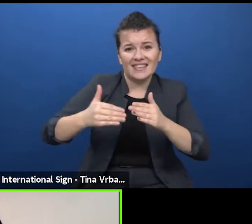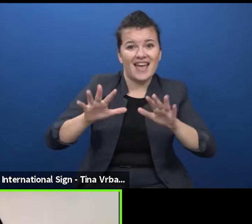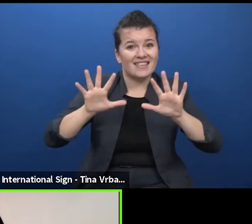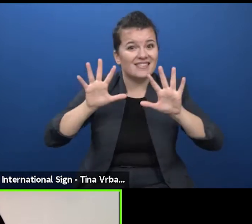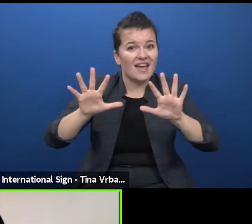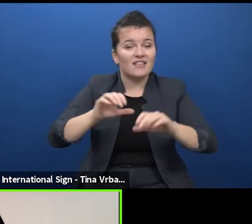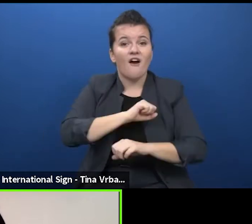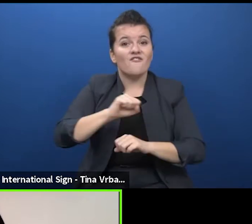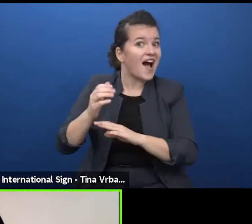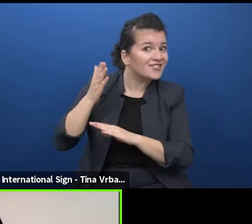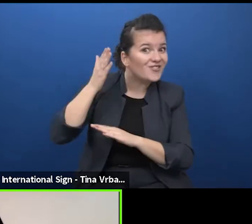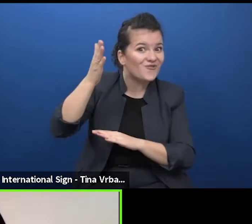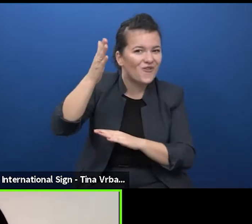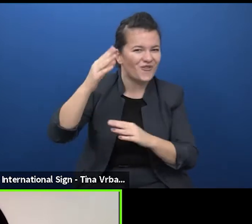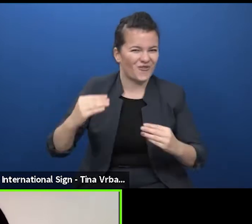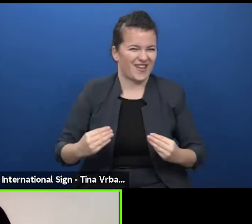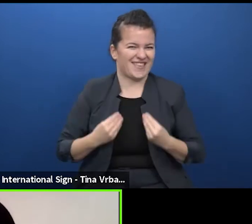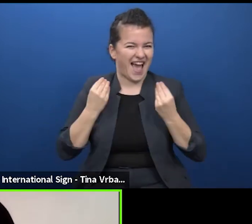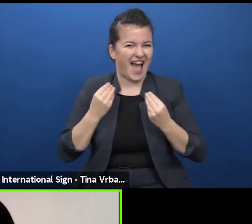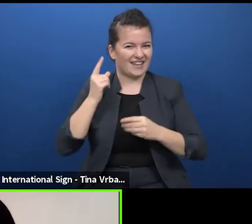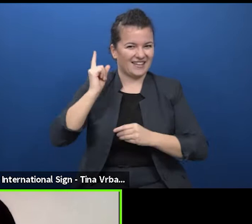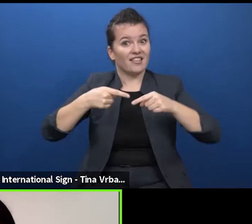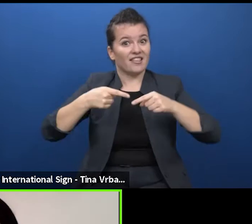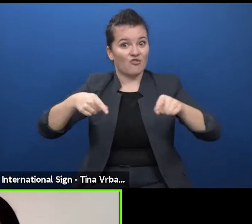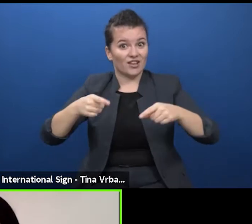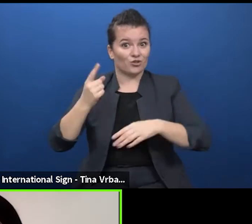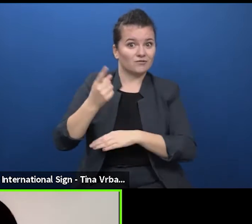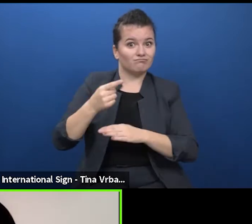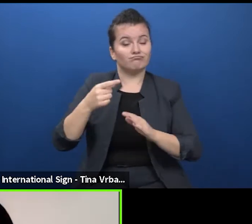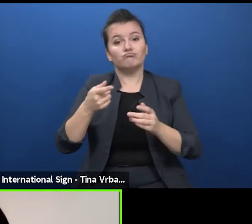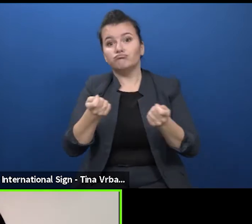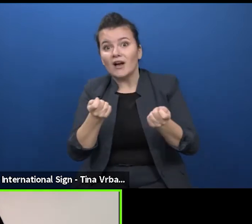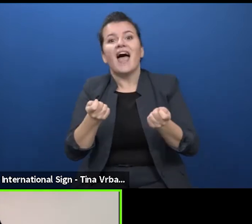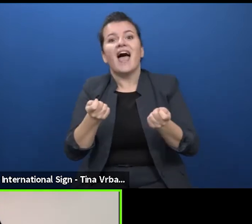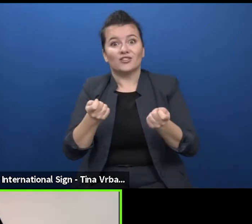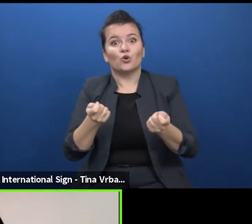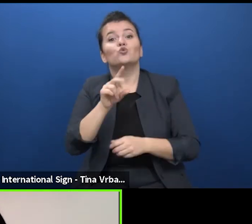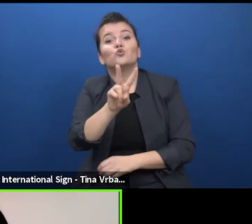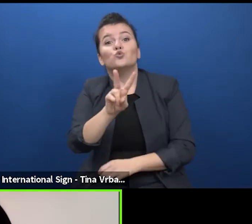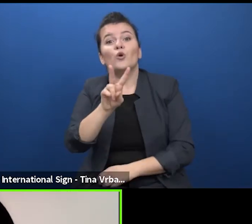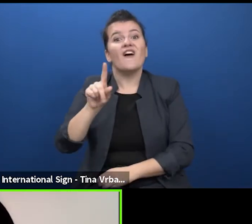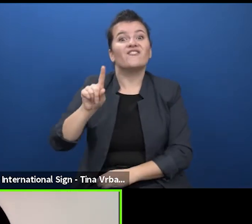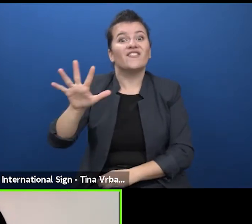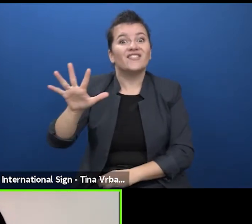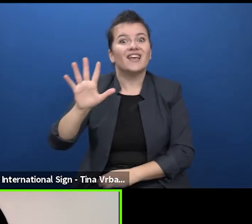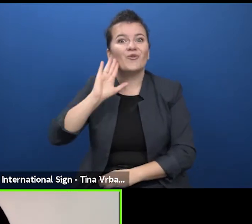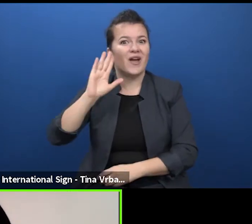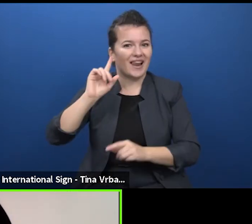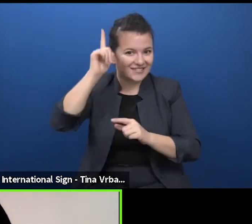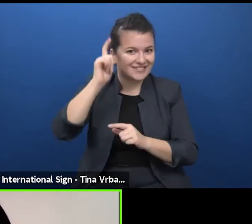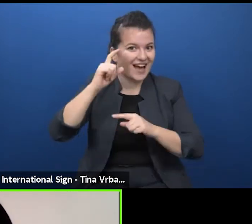young stage directors, starting this afternoon at 2:15. It is hosted by Staatsschauspiel Dresden.